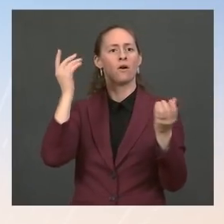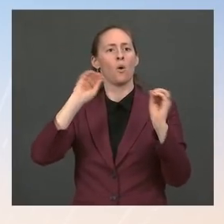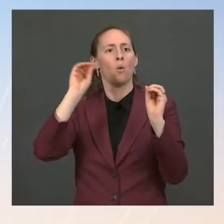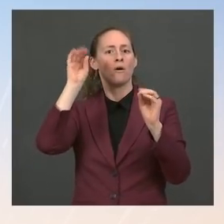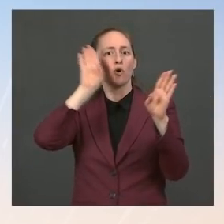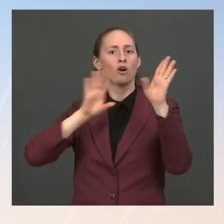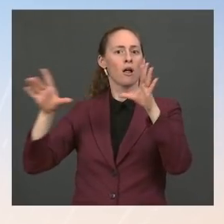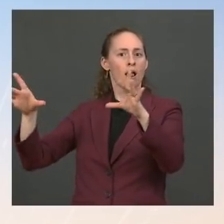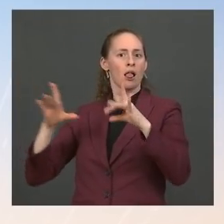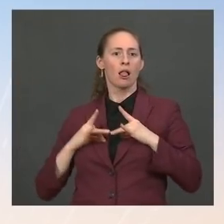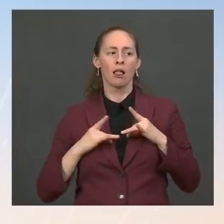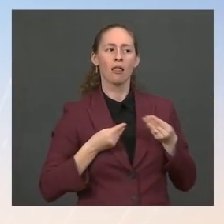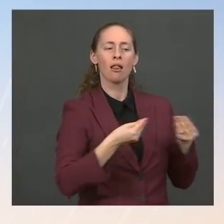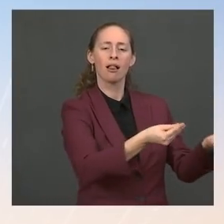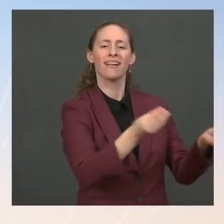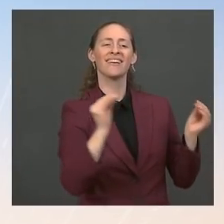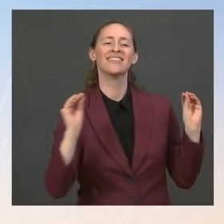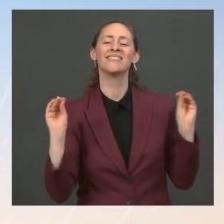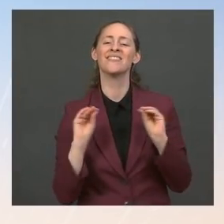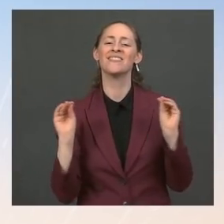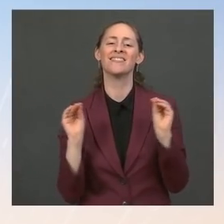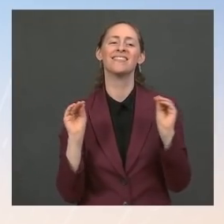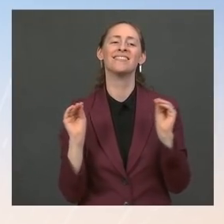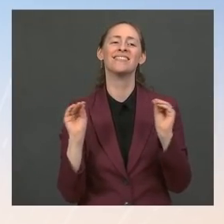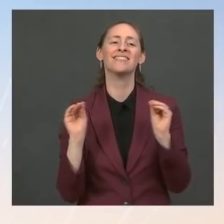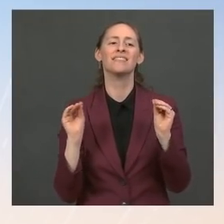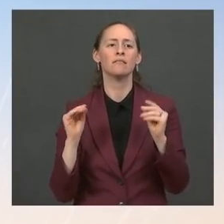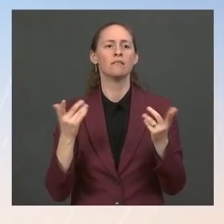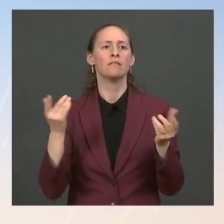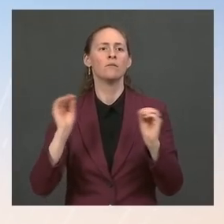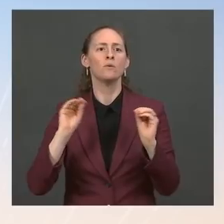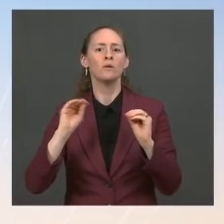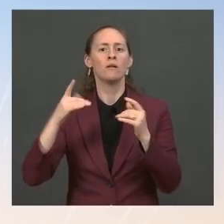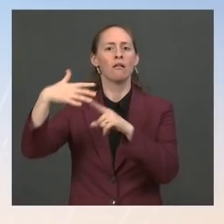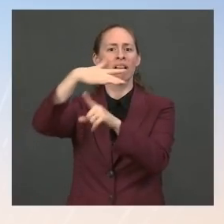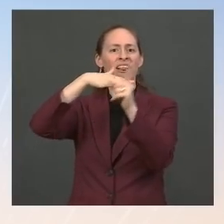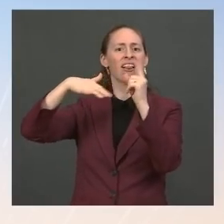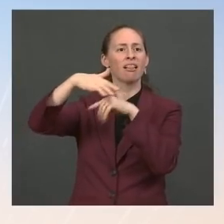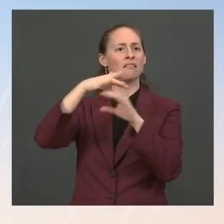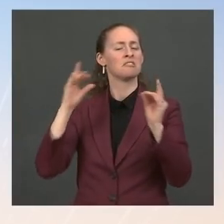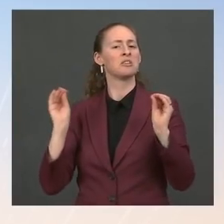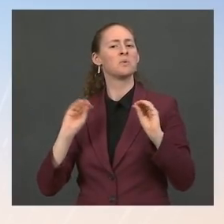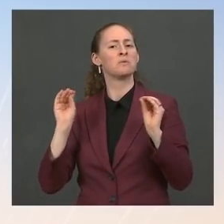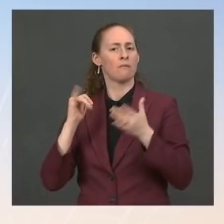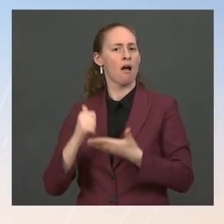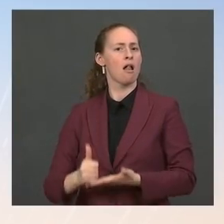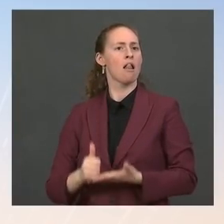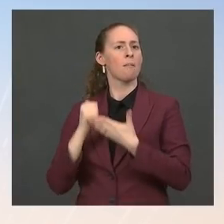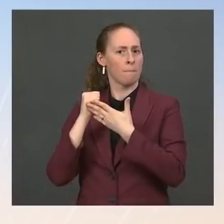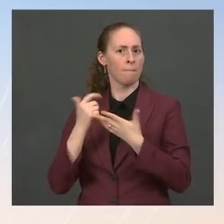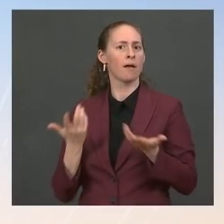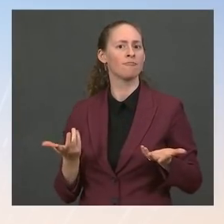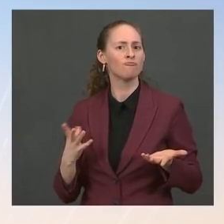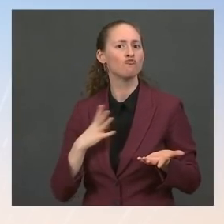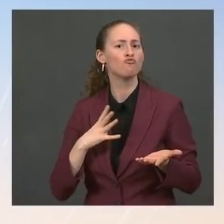are less likely to get sick from COVID, which has been, you know, in a range of industries, an enormous issue and created a great deal of unpredictability across the board.